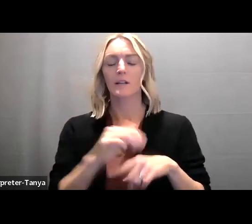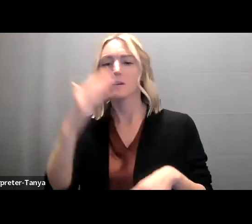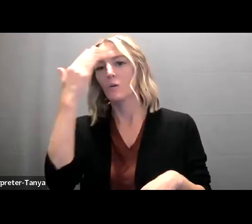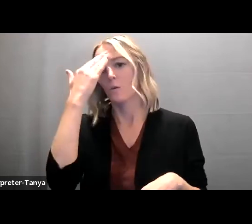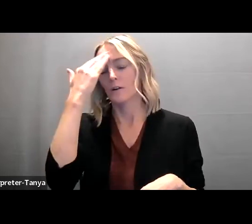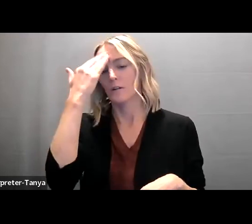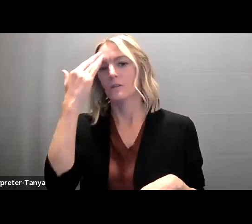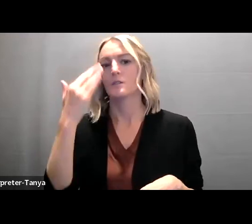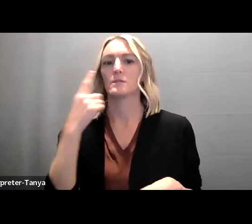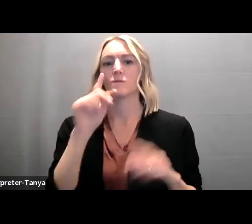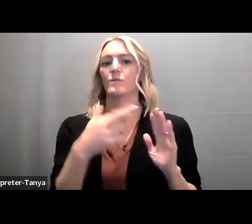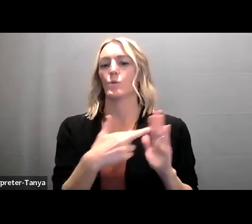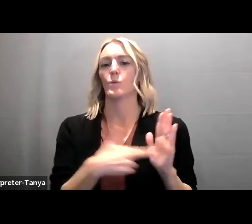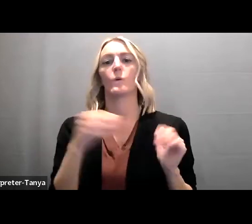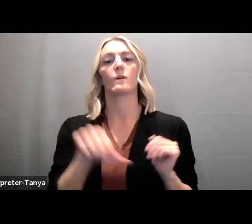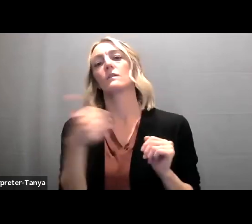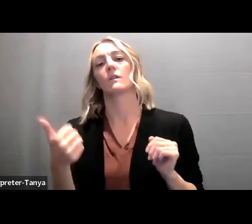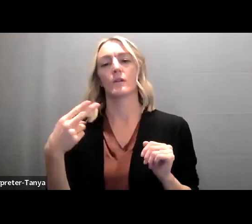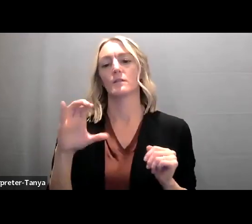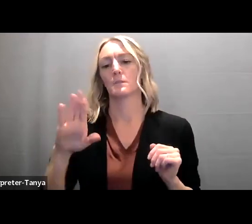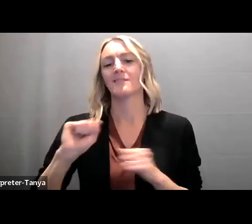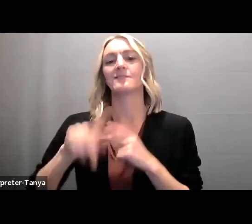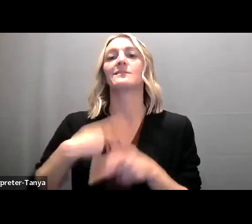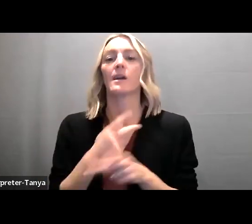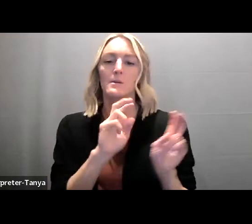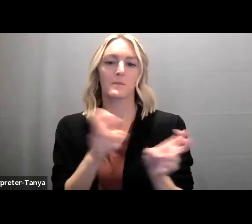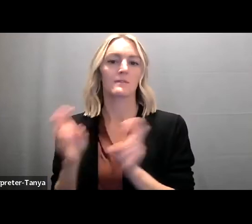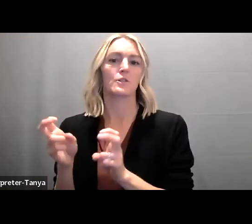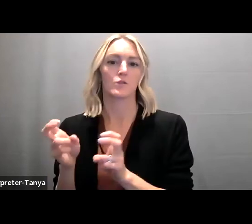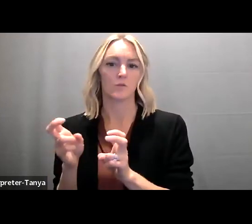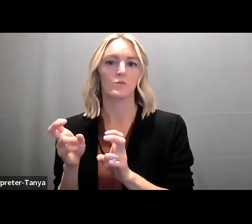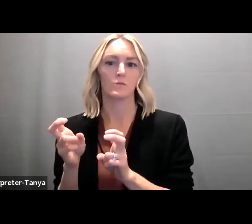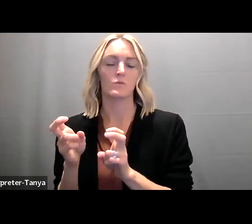rule and other HCBS-type issues that are experienced here in Indiana.